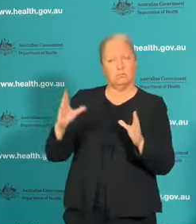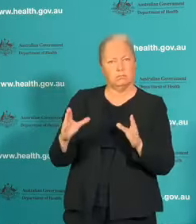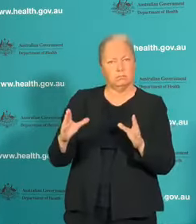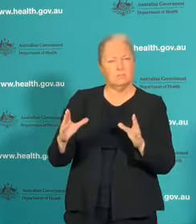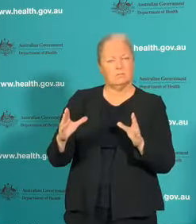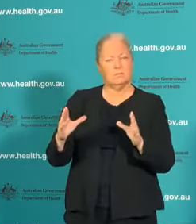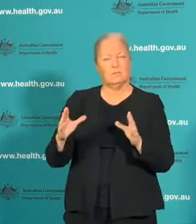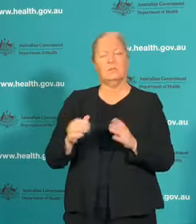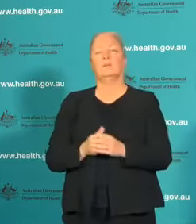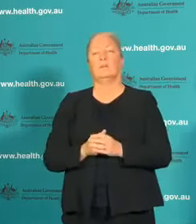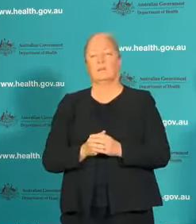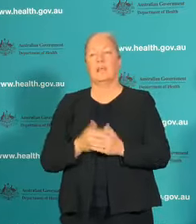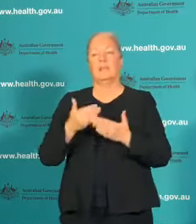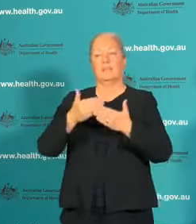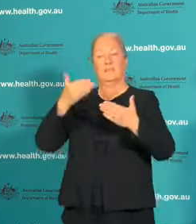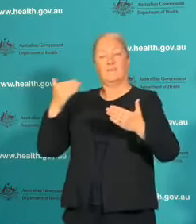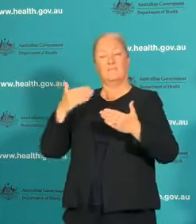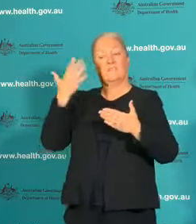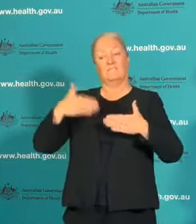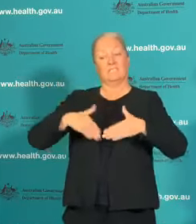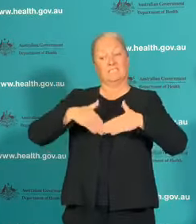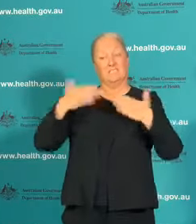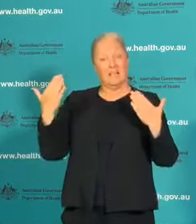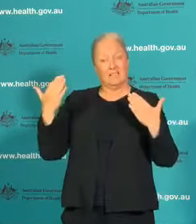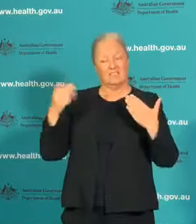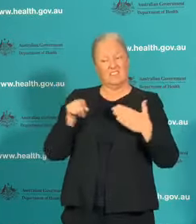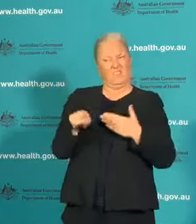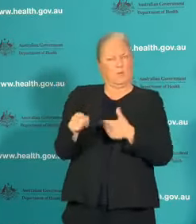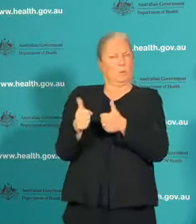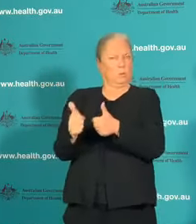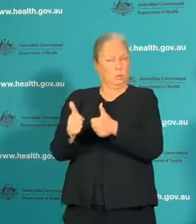that over the past five days. While we still have hundreds of cases